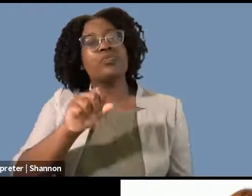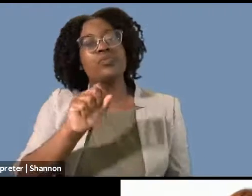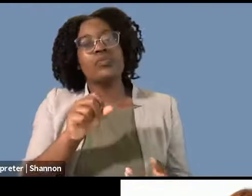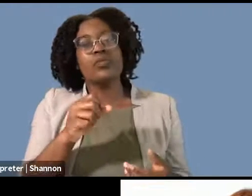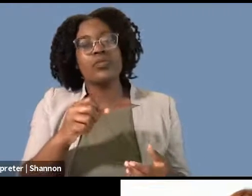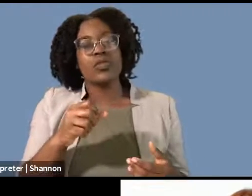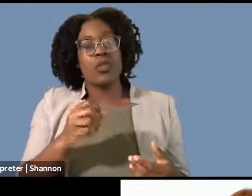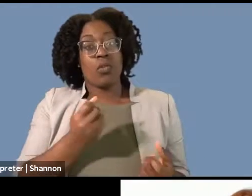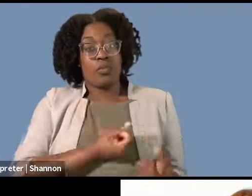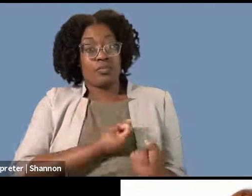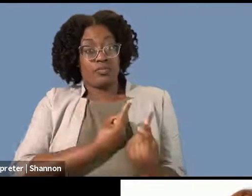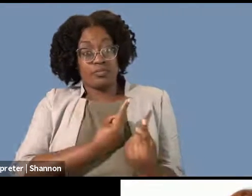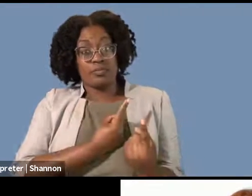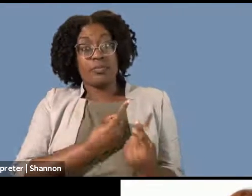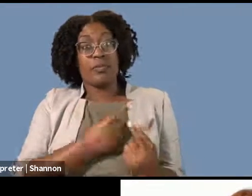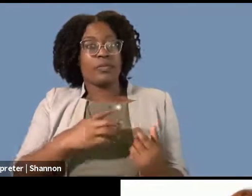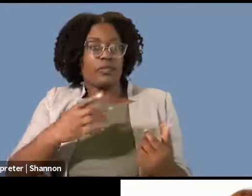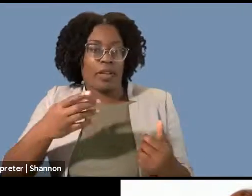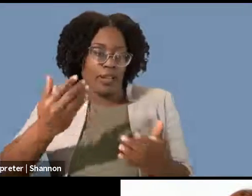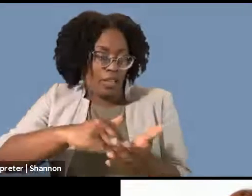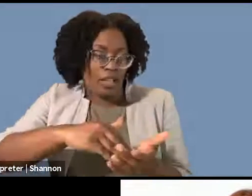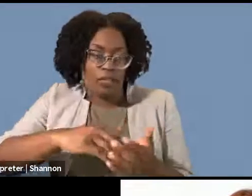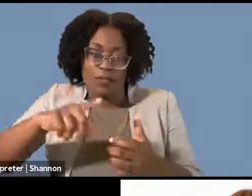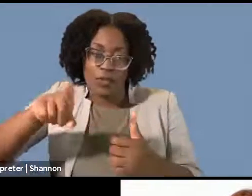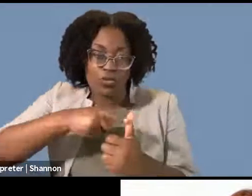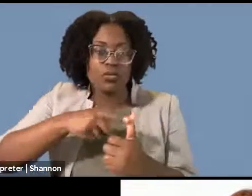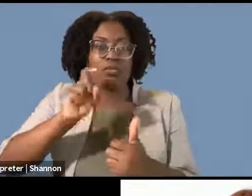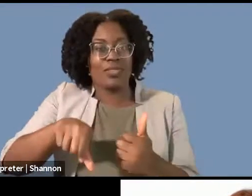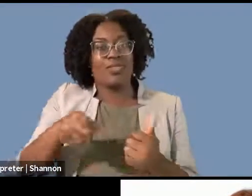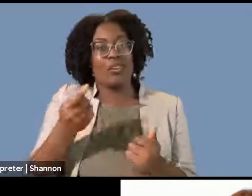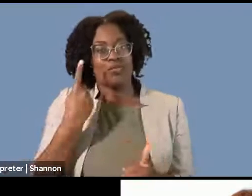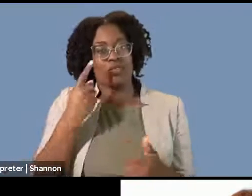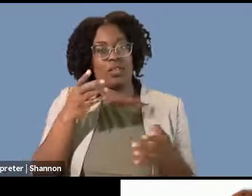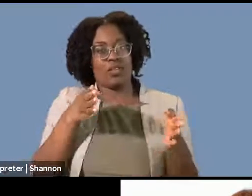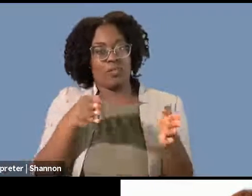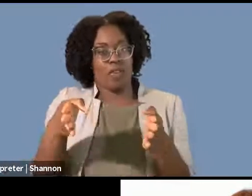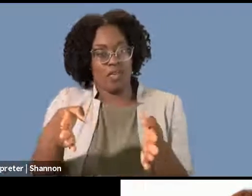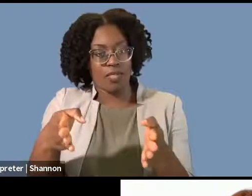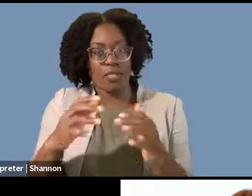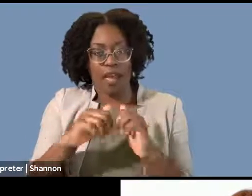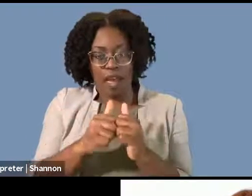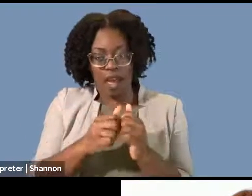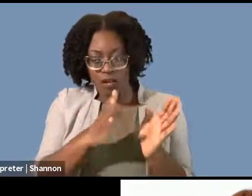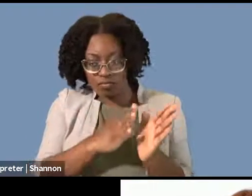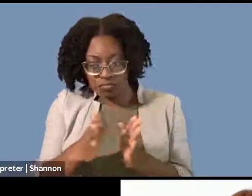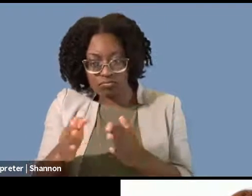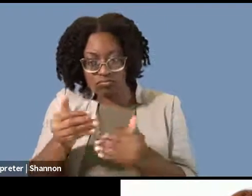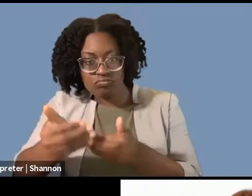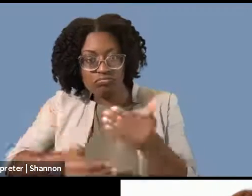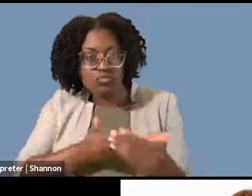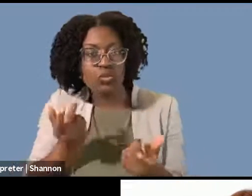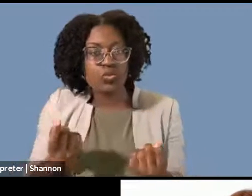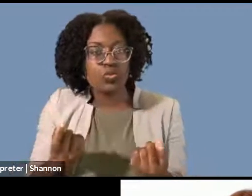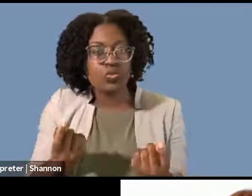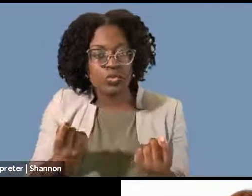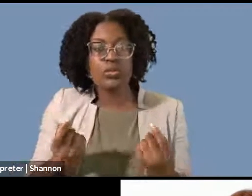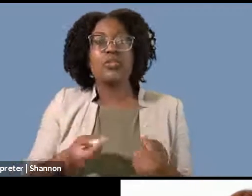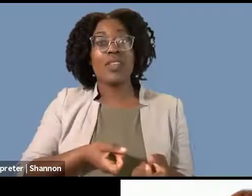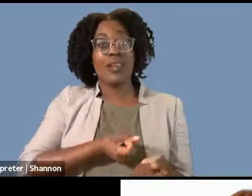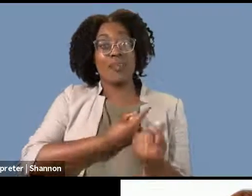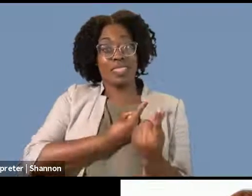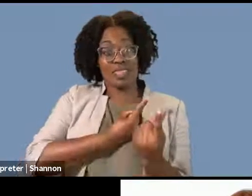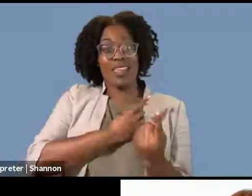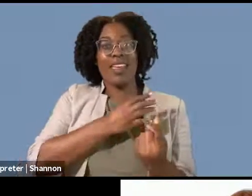the past. Being able to see the connections. It is empathy and intentionality and understanding